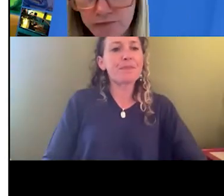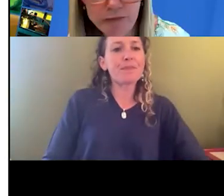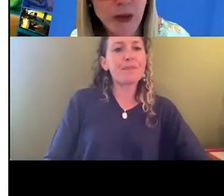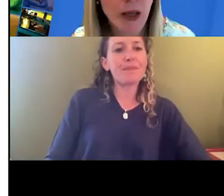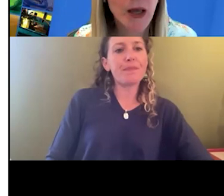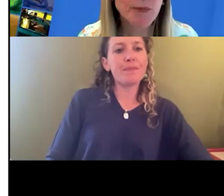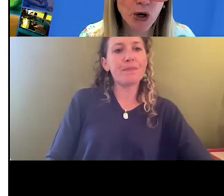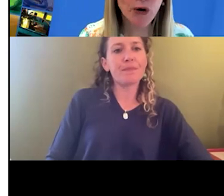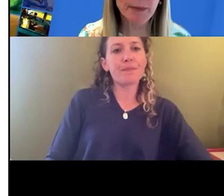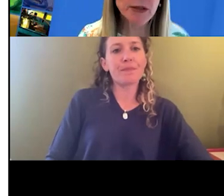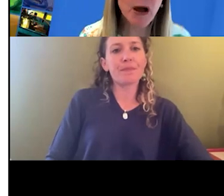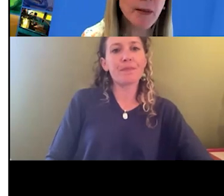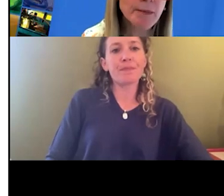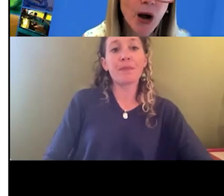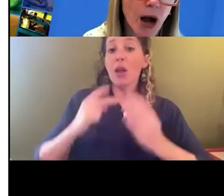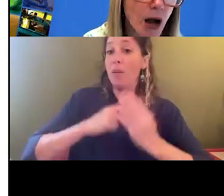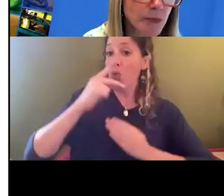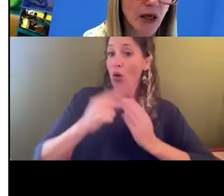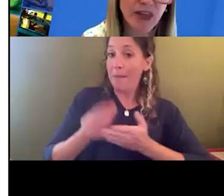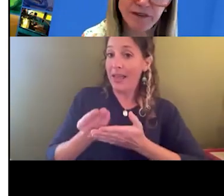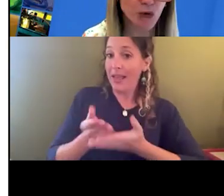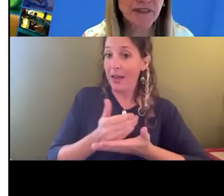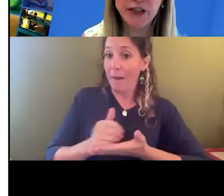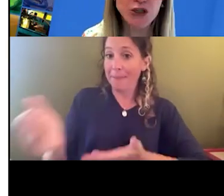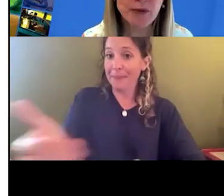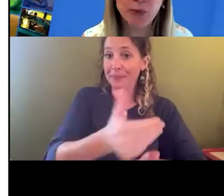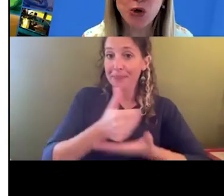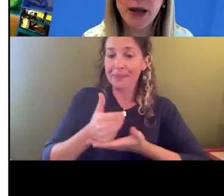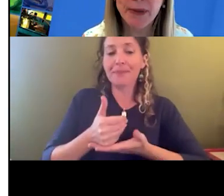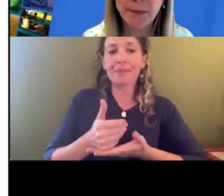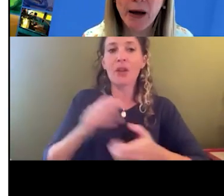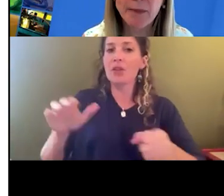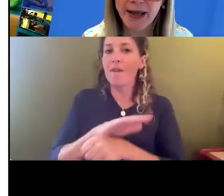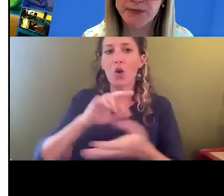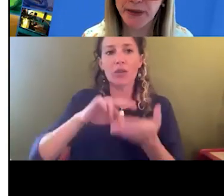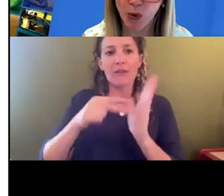Program income. The full definition of program income has been